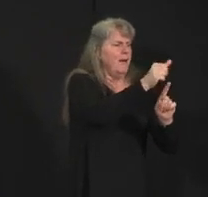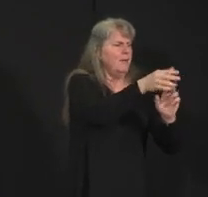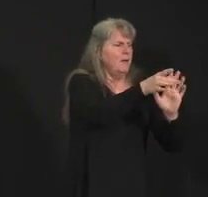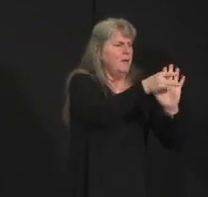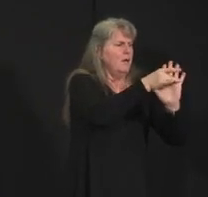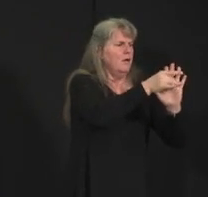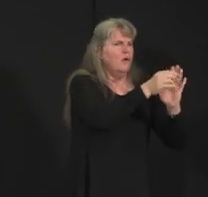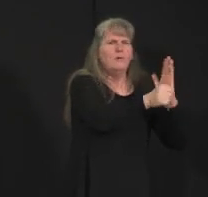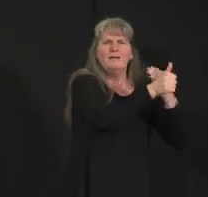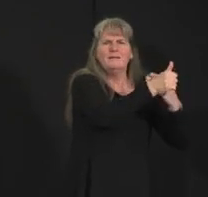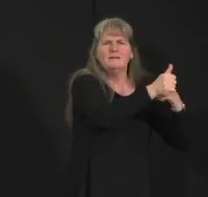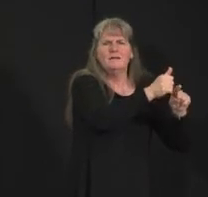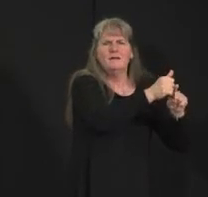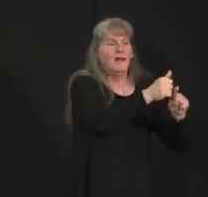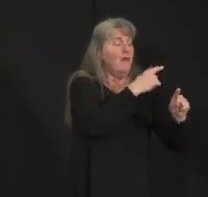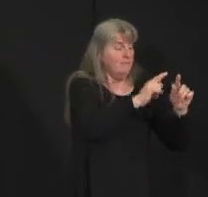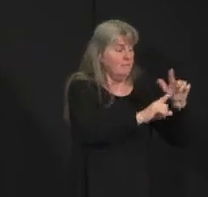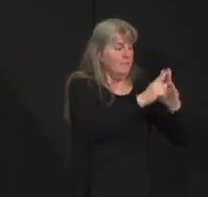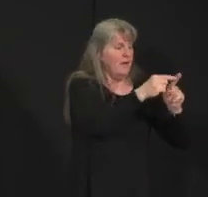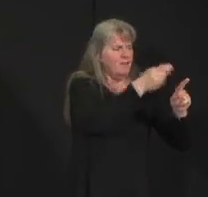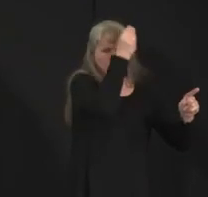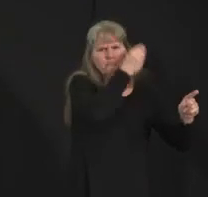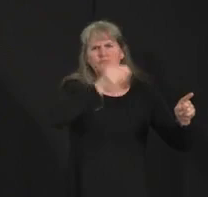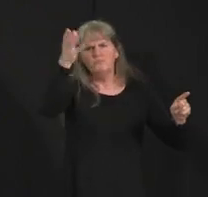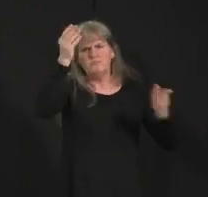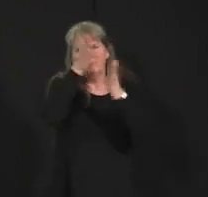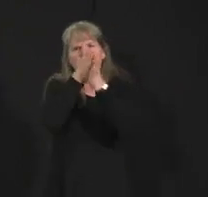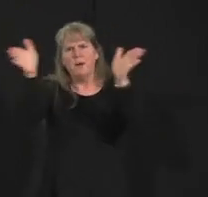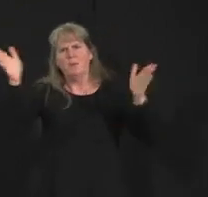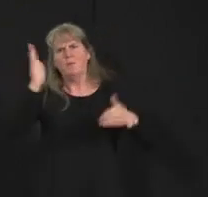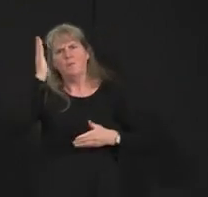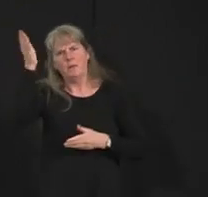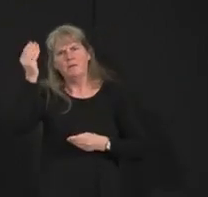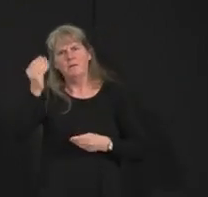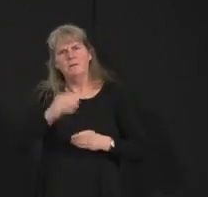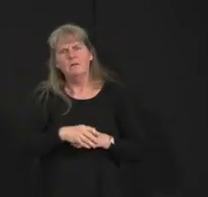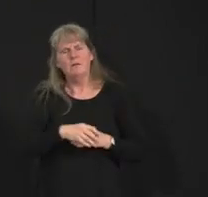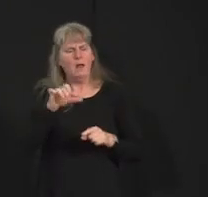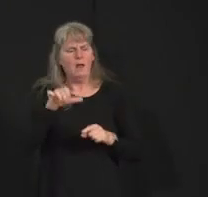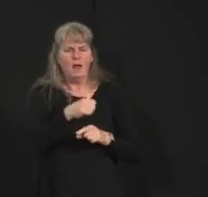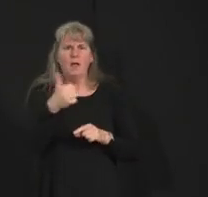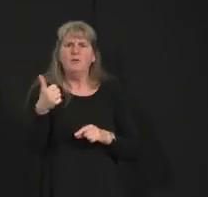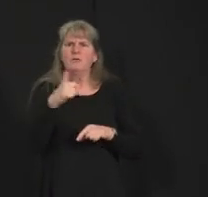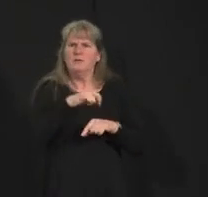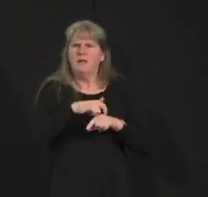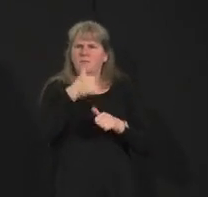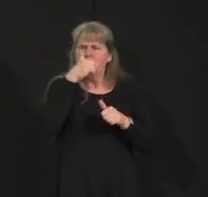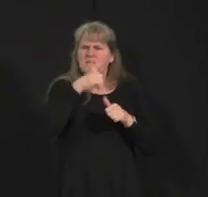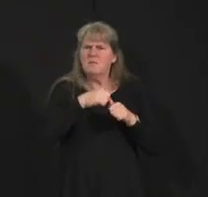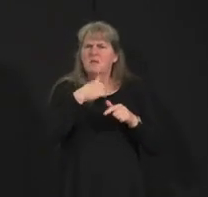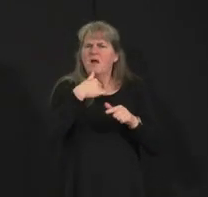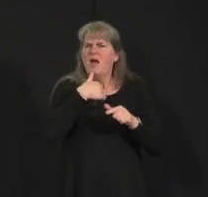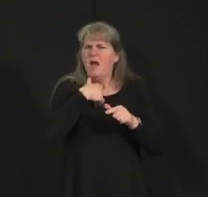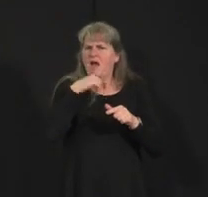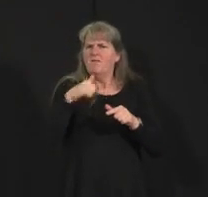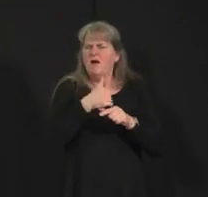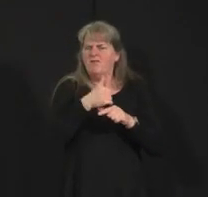notify the public about, similar to one of the previous cases when we had to do those precautionary public notices.